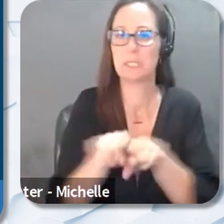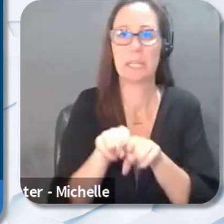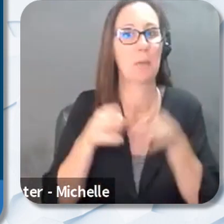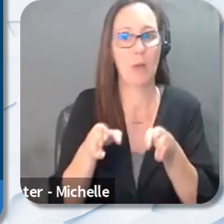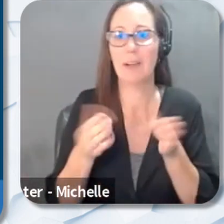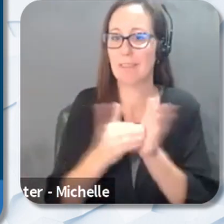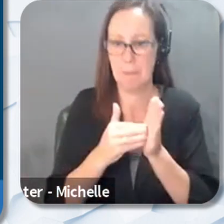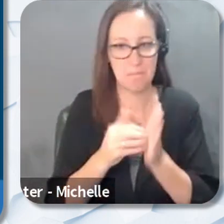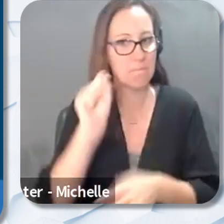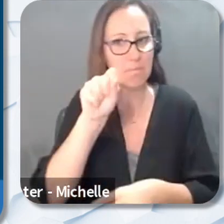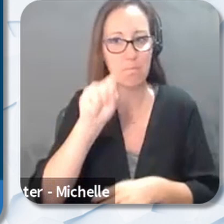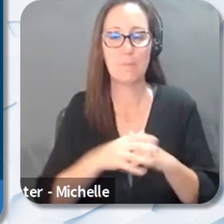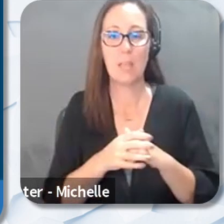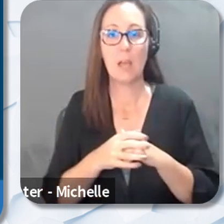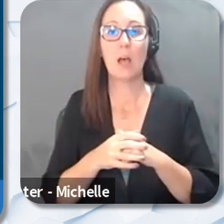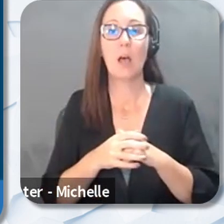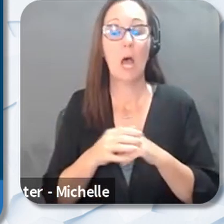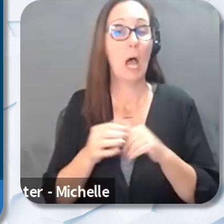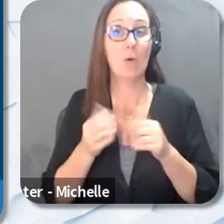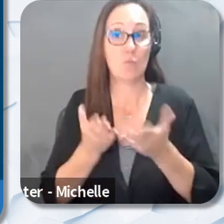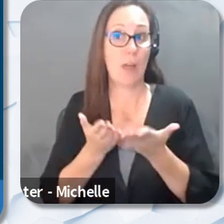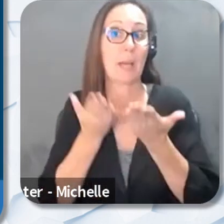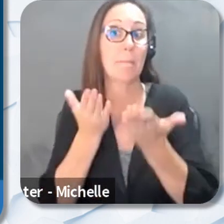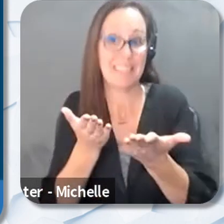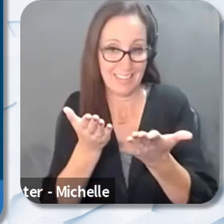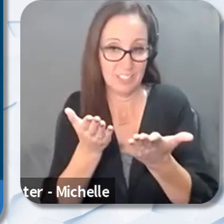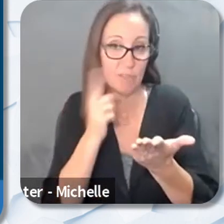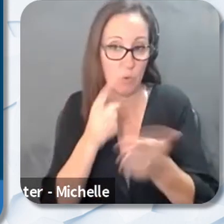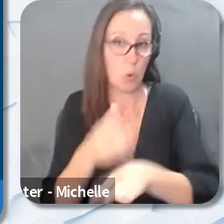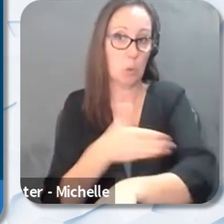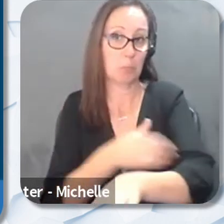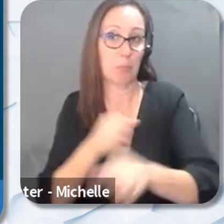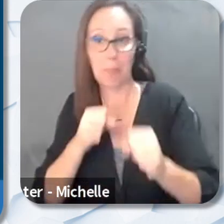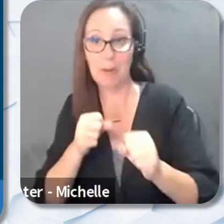One of the biggest recommendations I could make is that strategic systems,